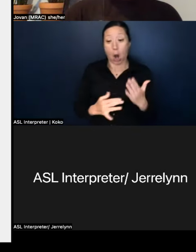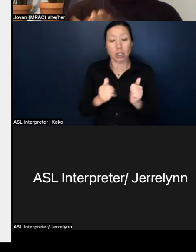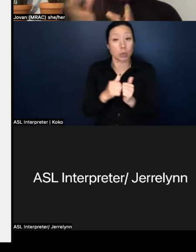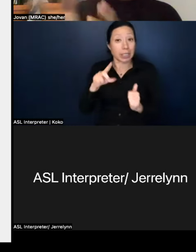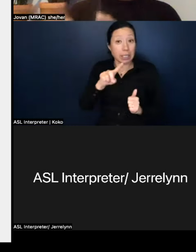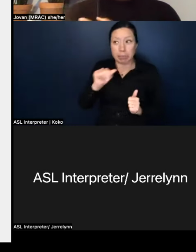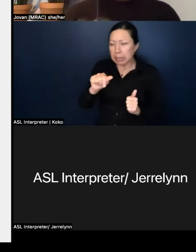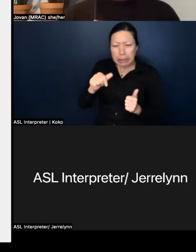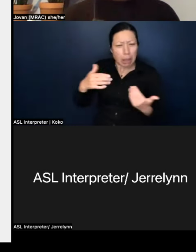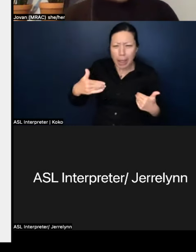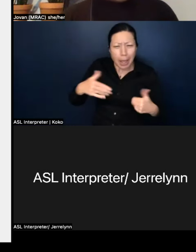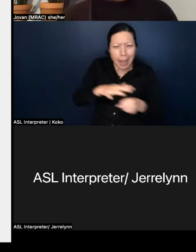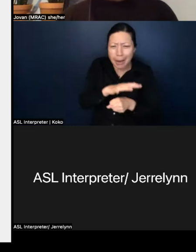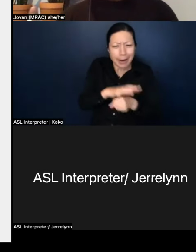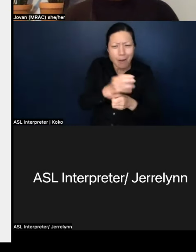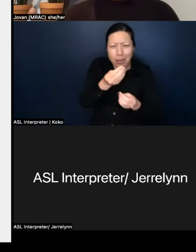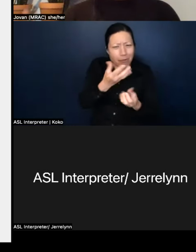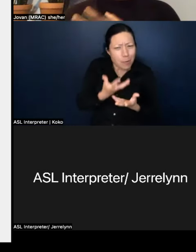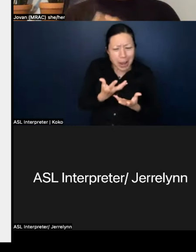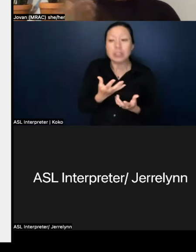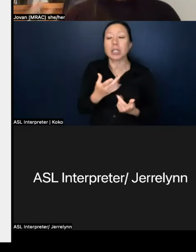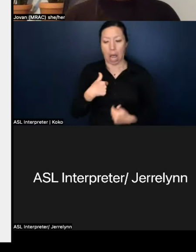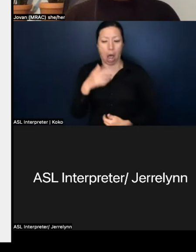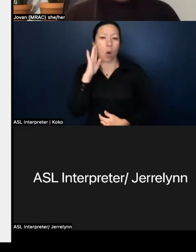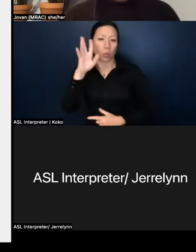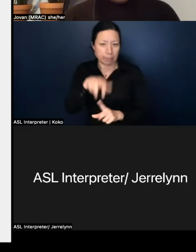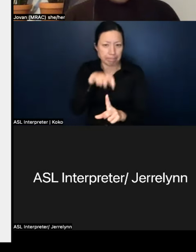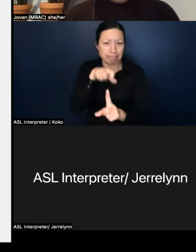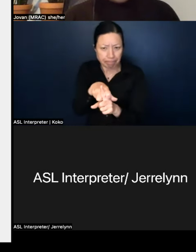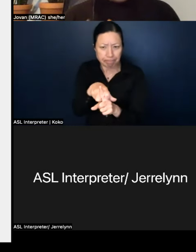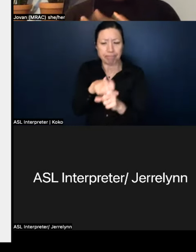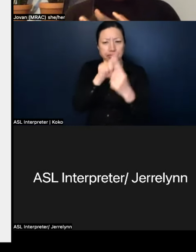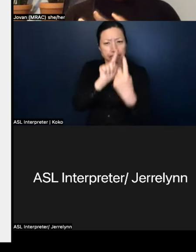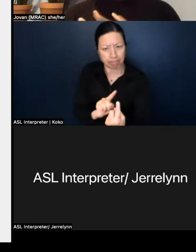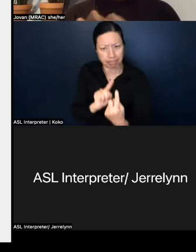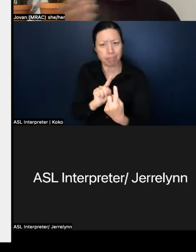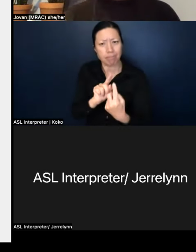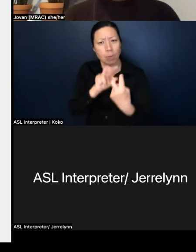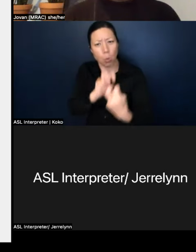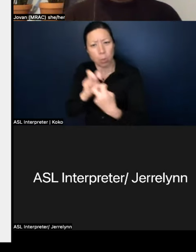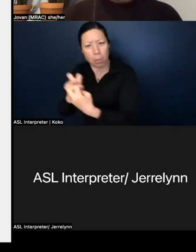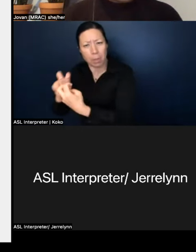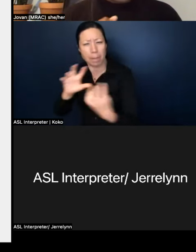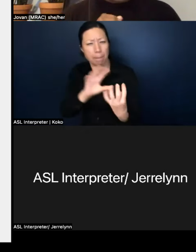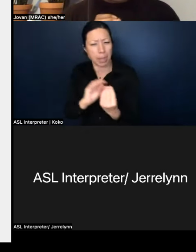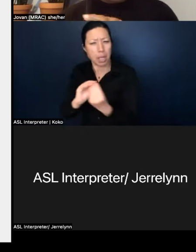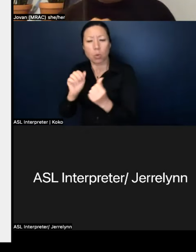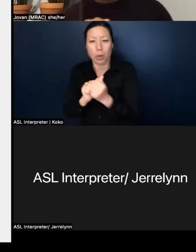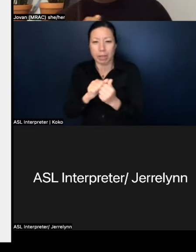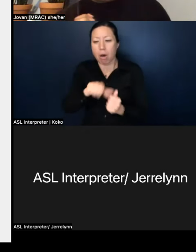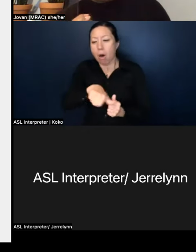I had one-on-one meetings with additional artists in the community, to make sure that their voices were heard,